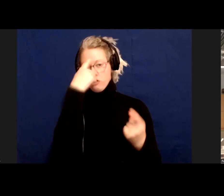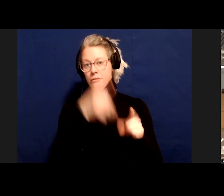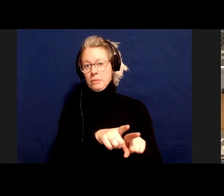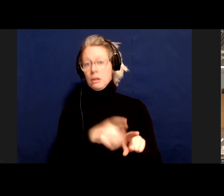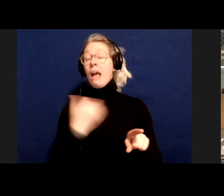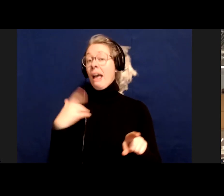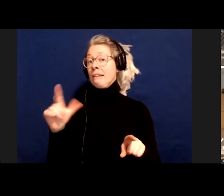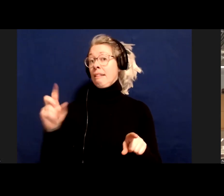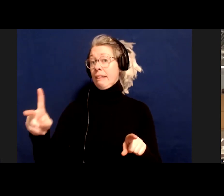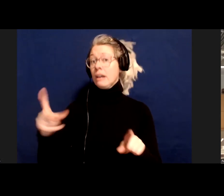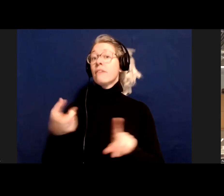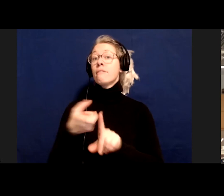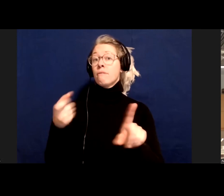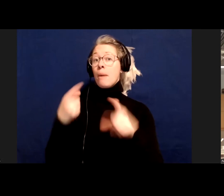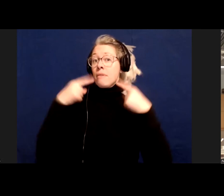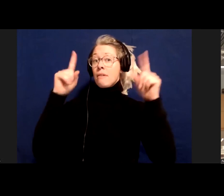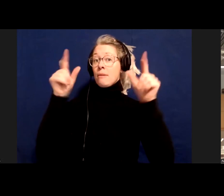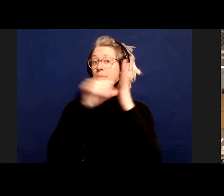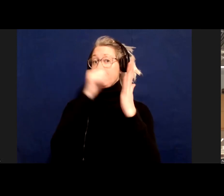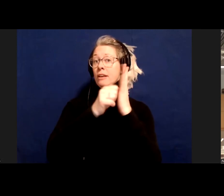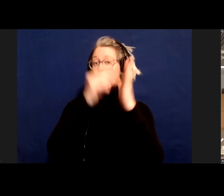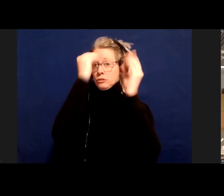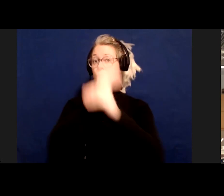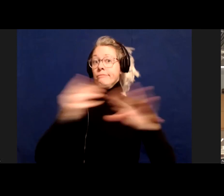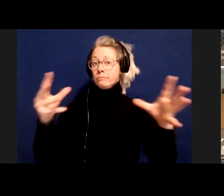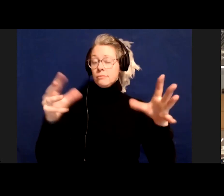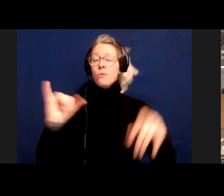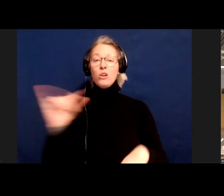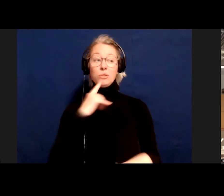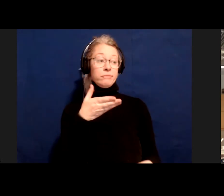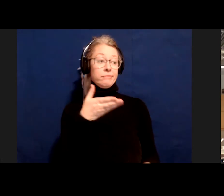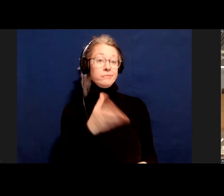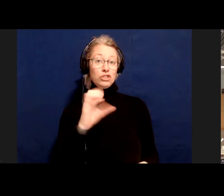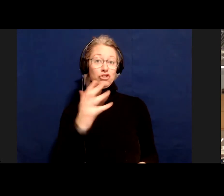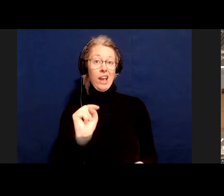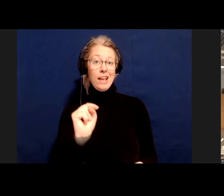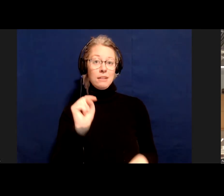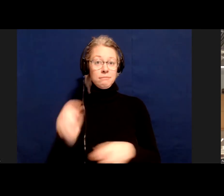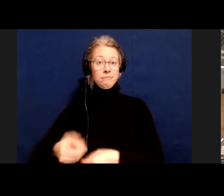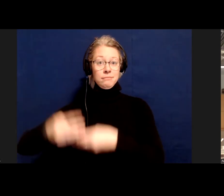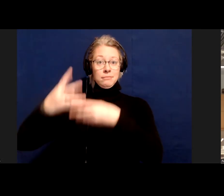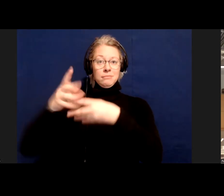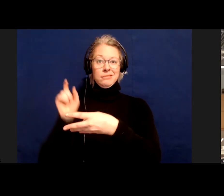this event and it also can be found in the chat for your reference and it'll pop up in